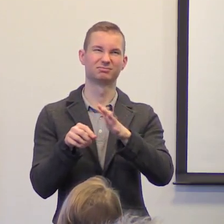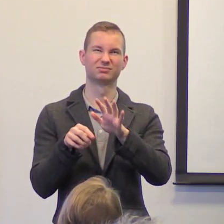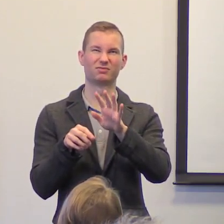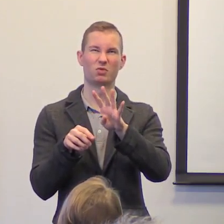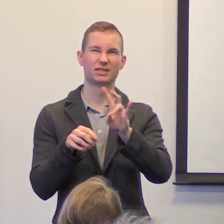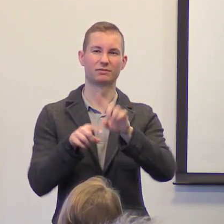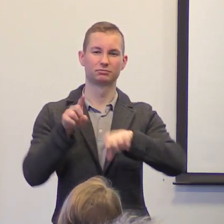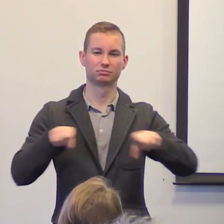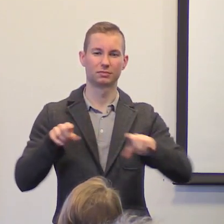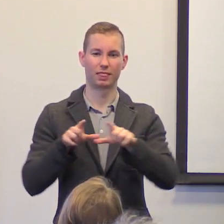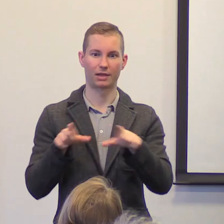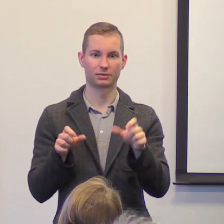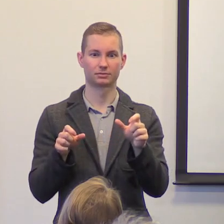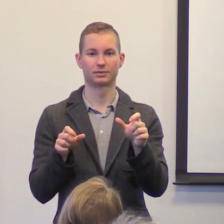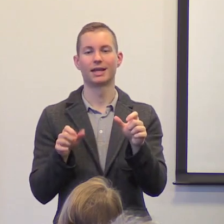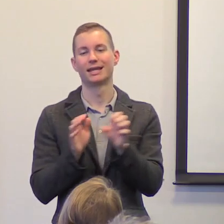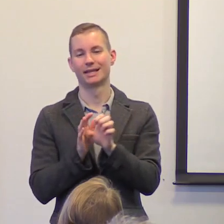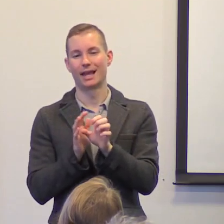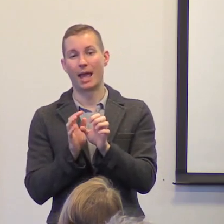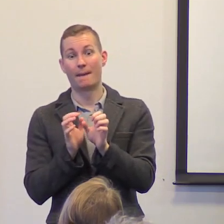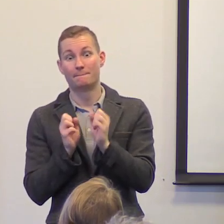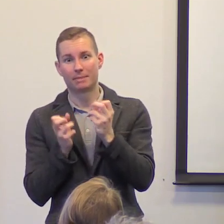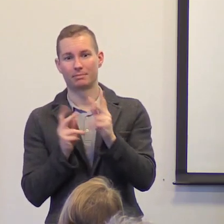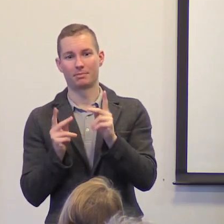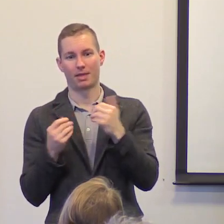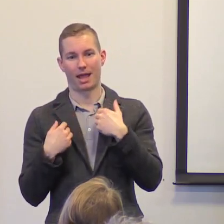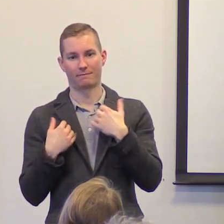again, a lot of different people have these problems, not only Muslims.